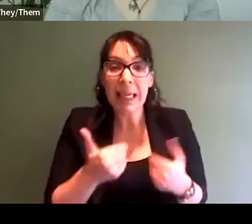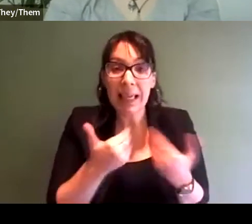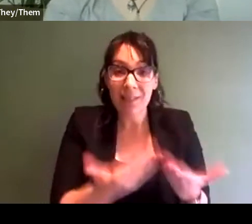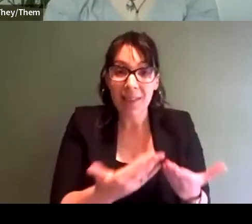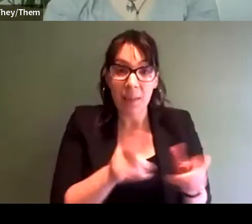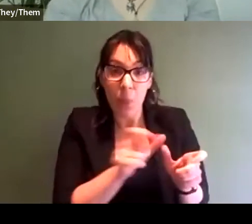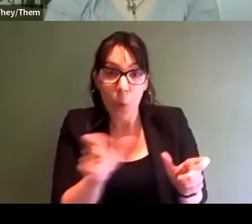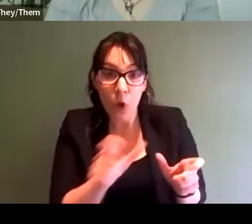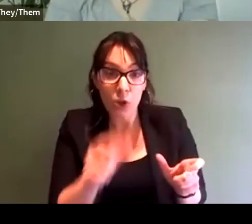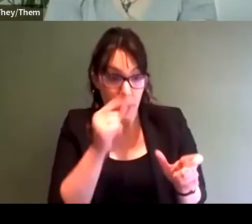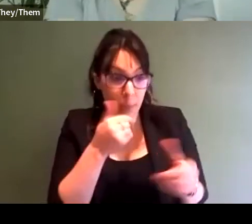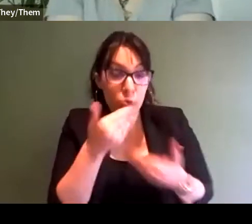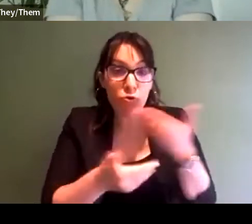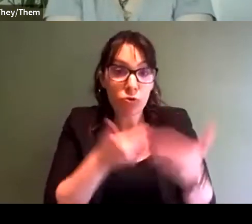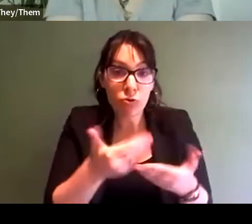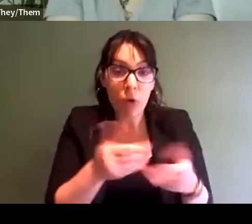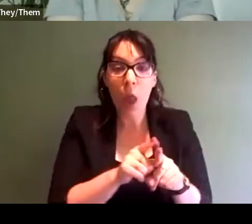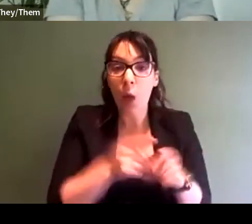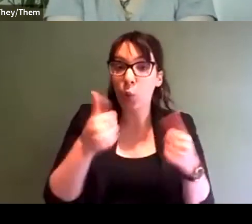For example, getting a feelings chart.